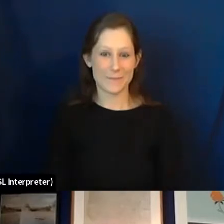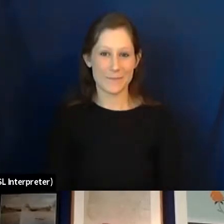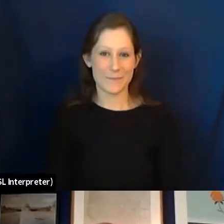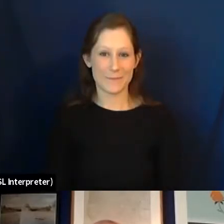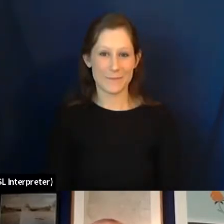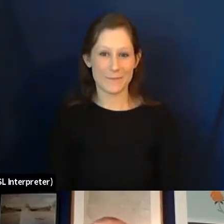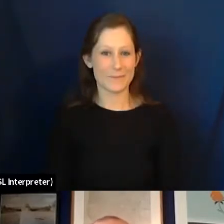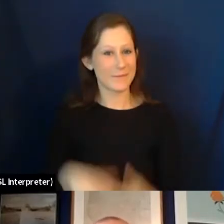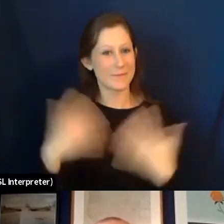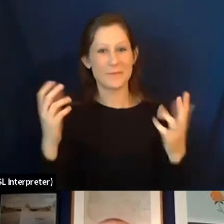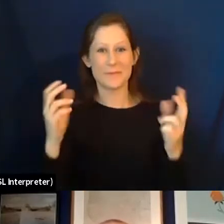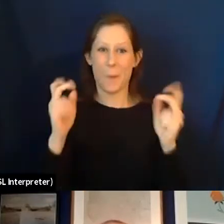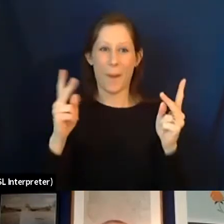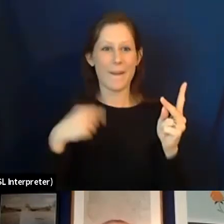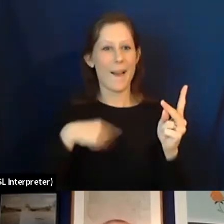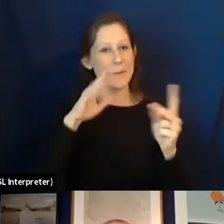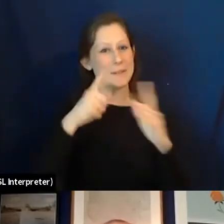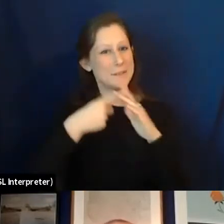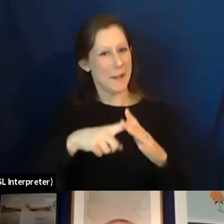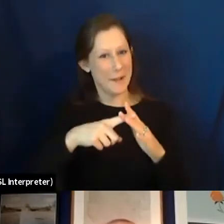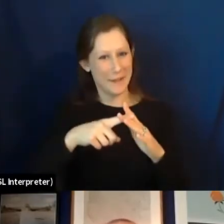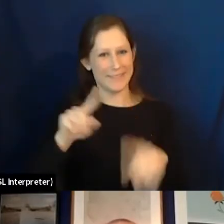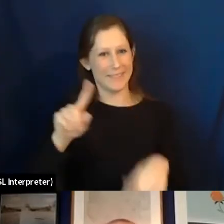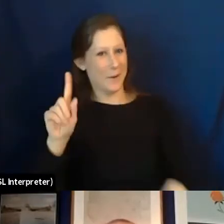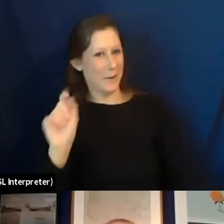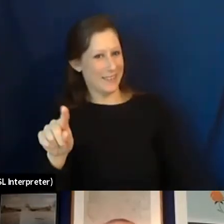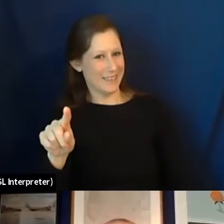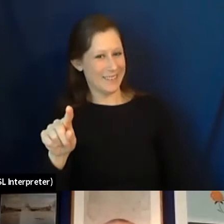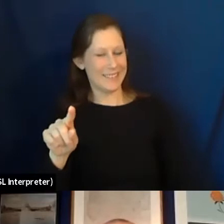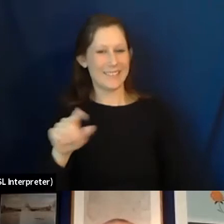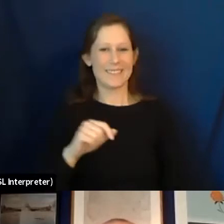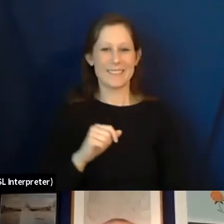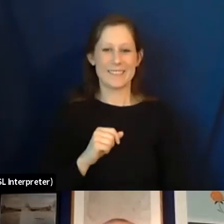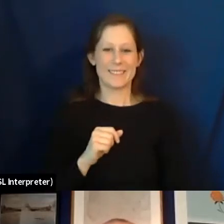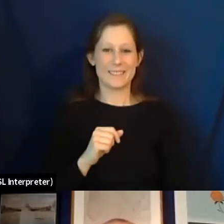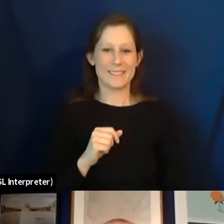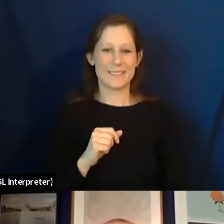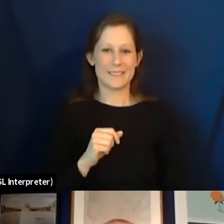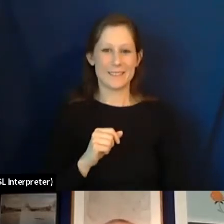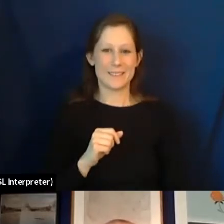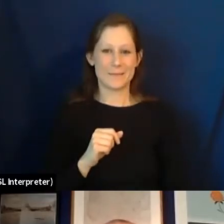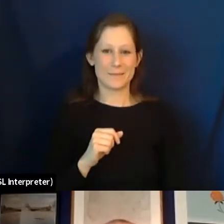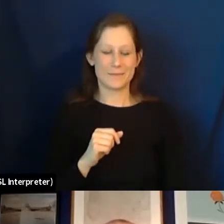well okay i'll start with the question um